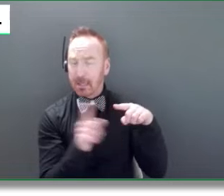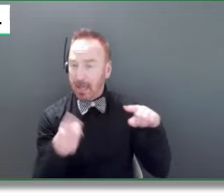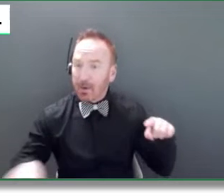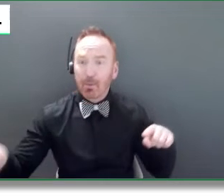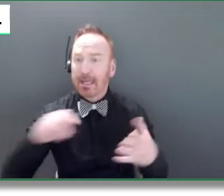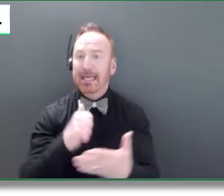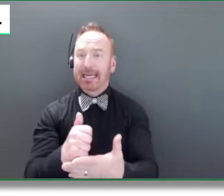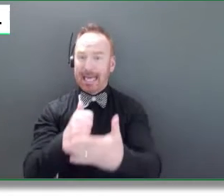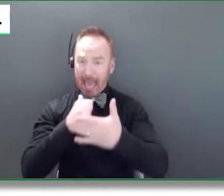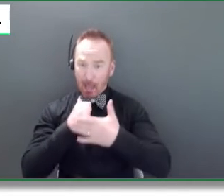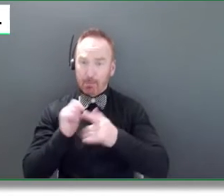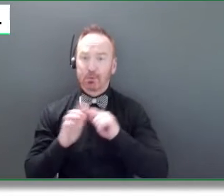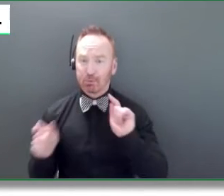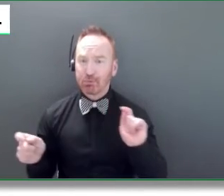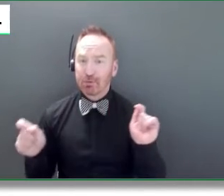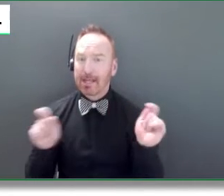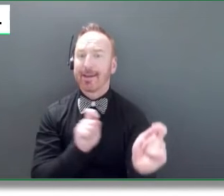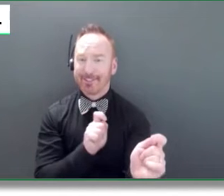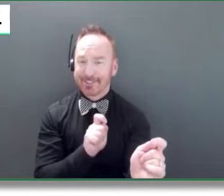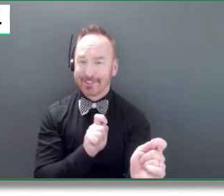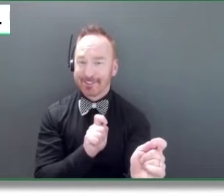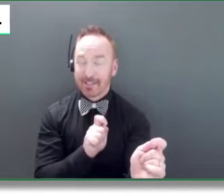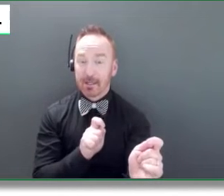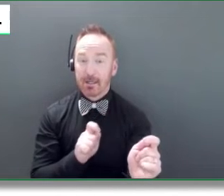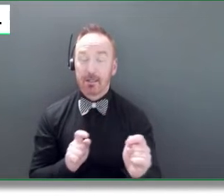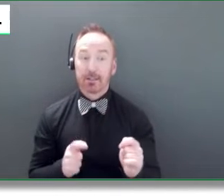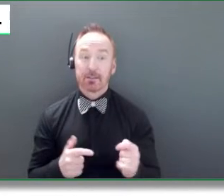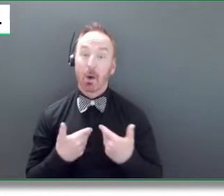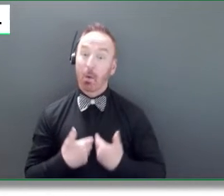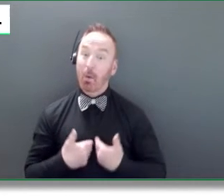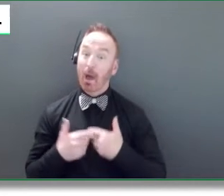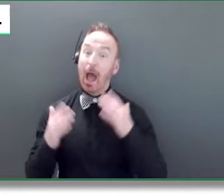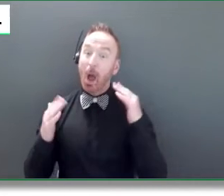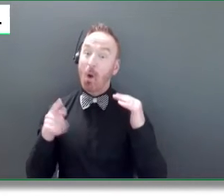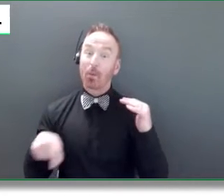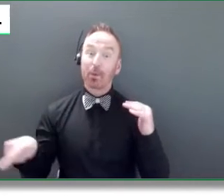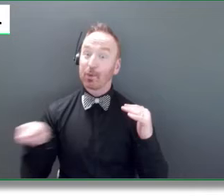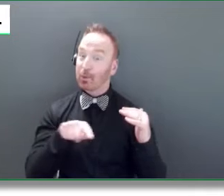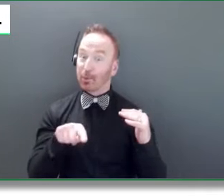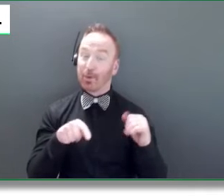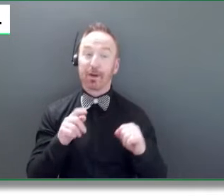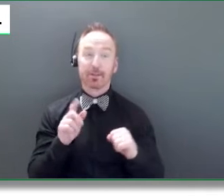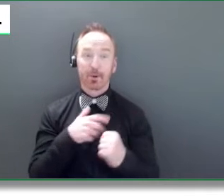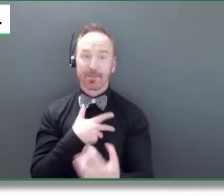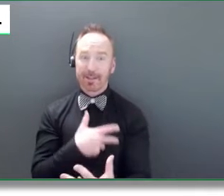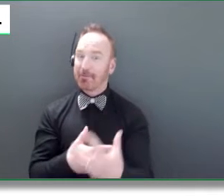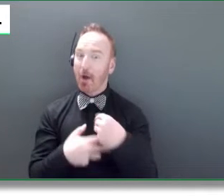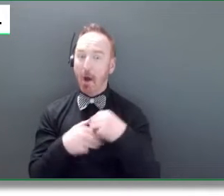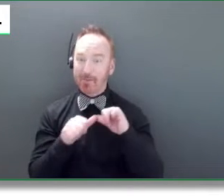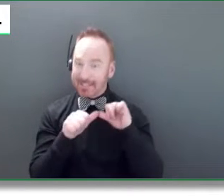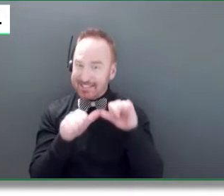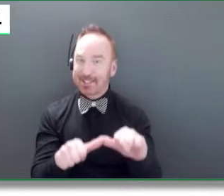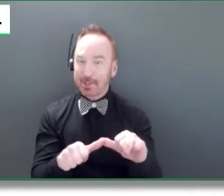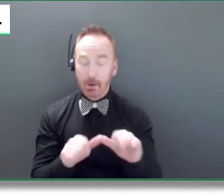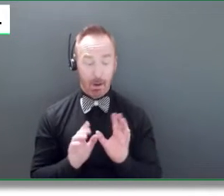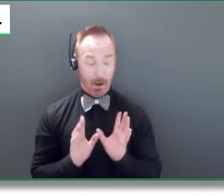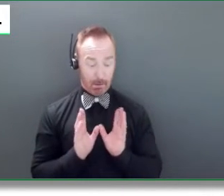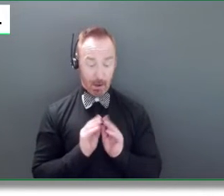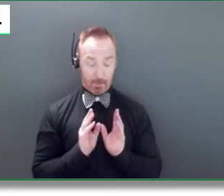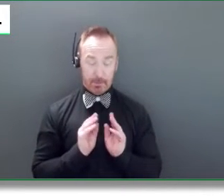So I hope you'll all stay involved in this conversation that we've started here at this conference. I mentioned earlier, there's four ways